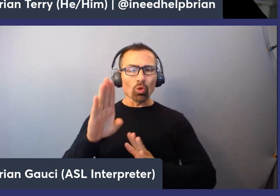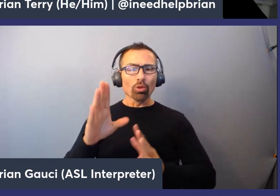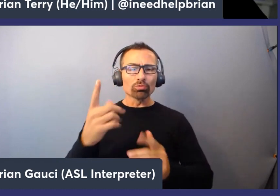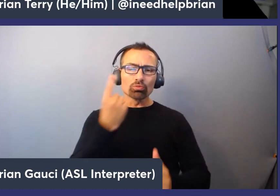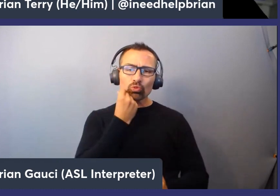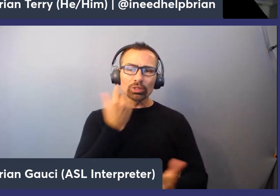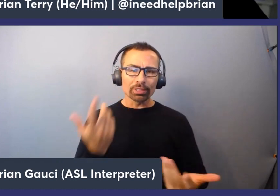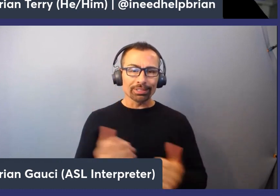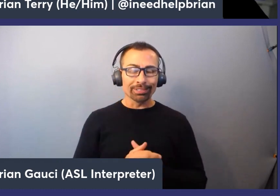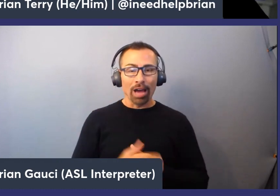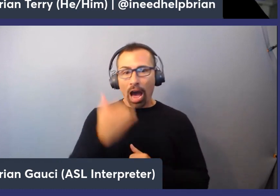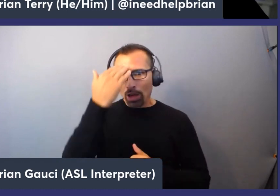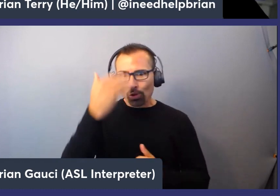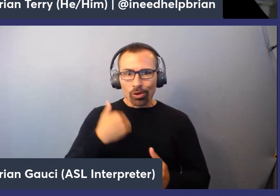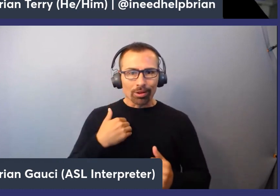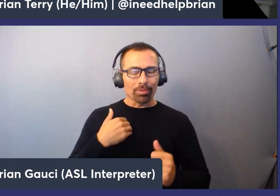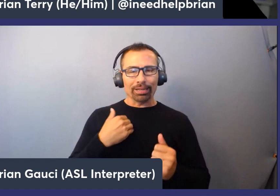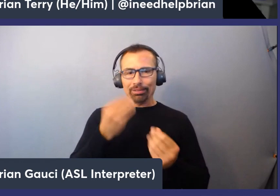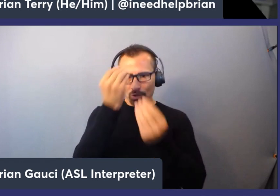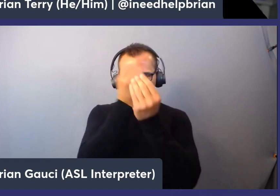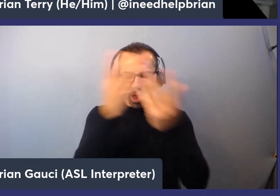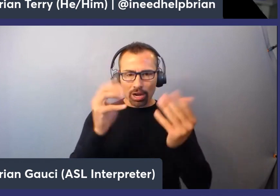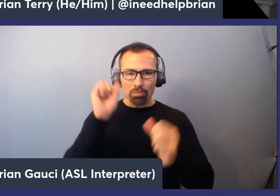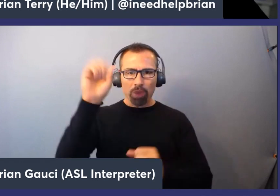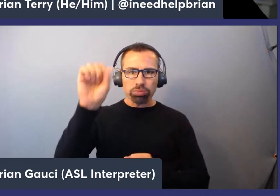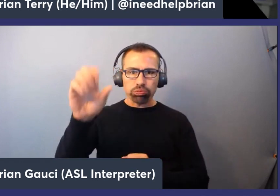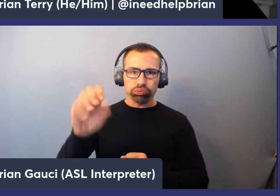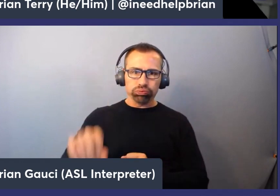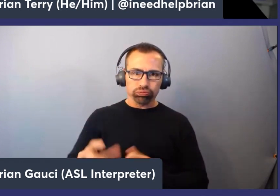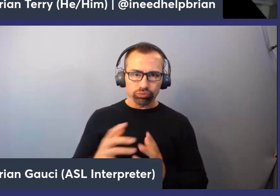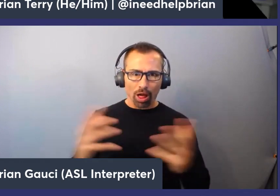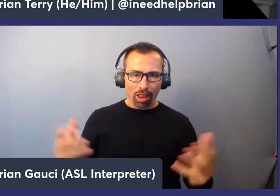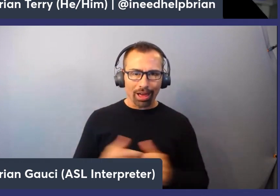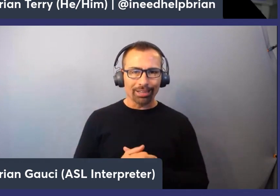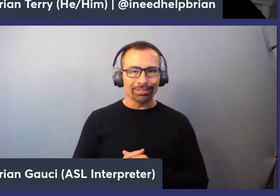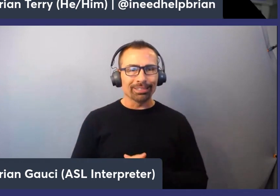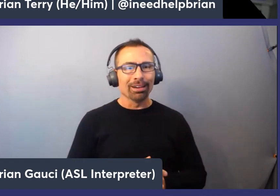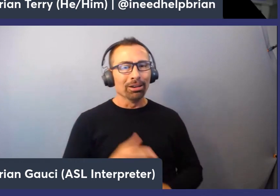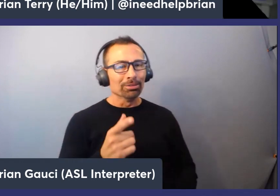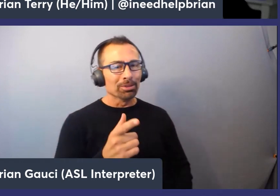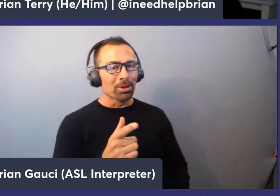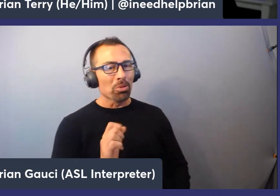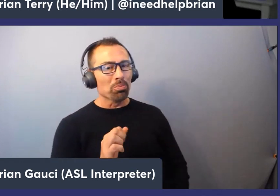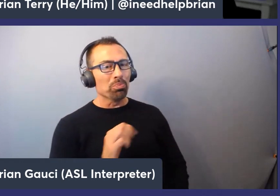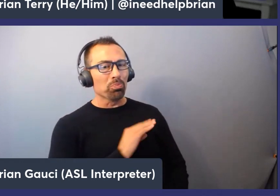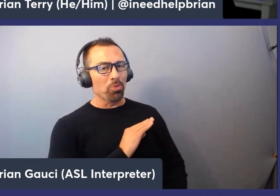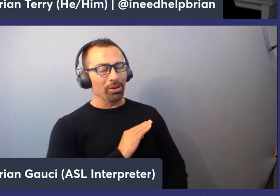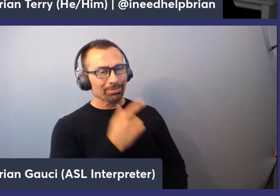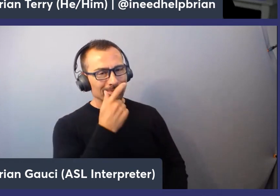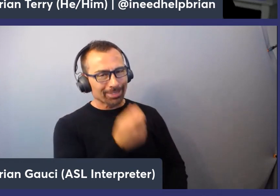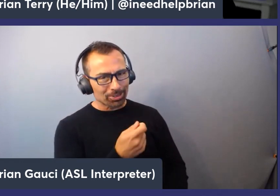That's so super interesting. Especially around the fraud detection, because I imagine you arrange the data in such a way